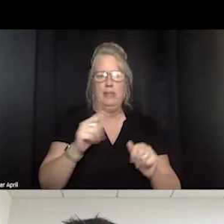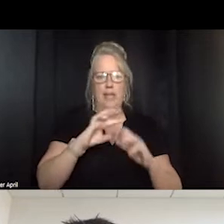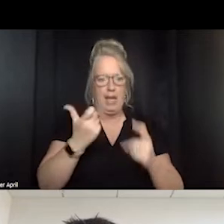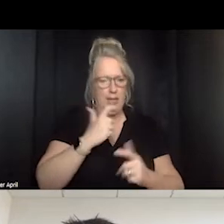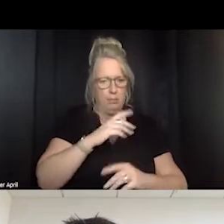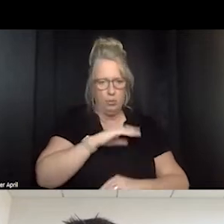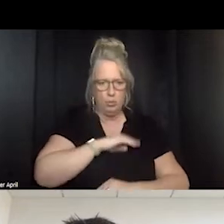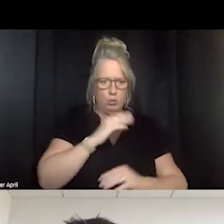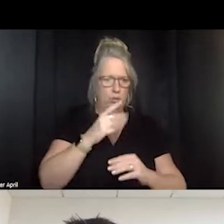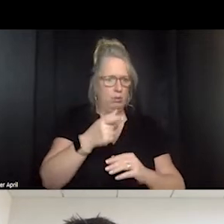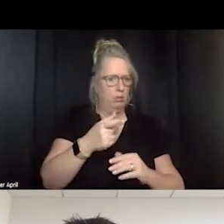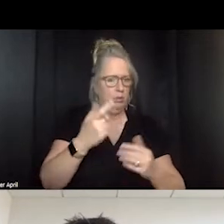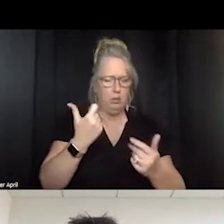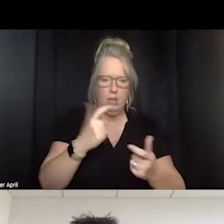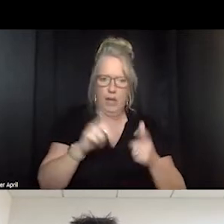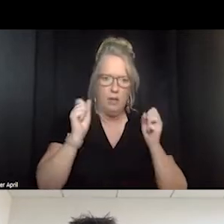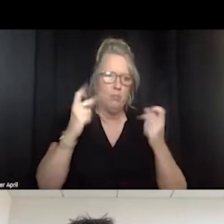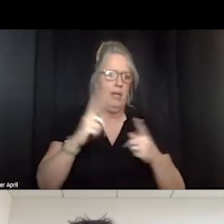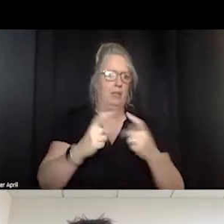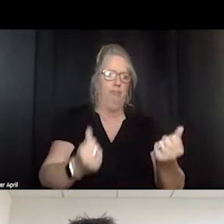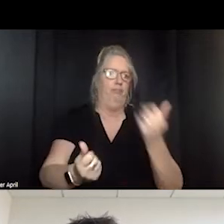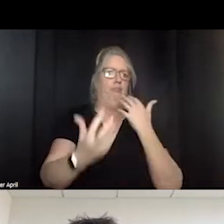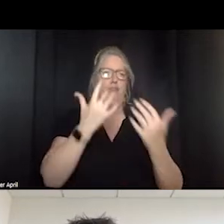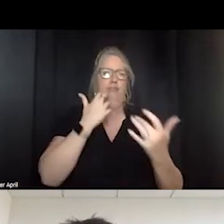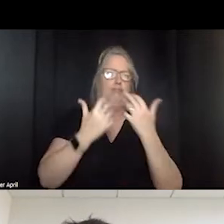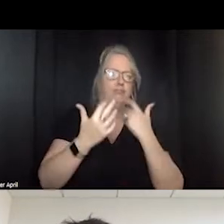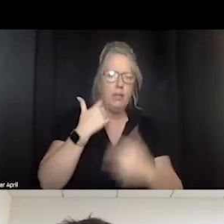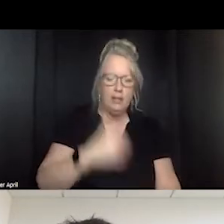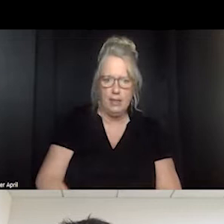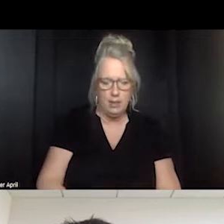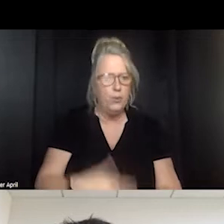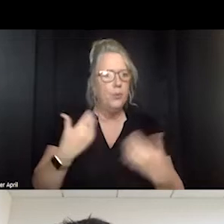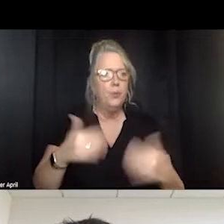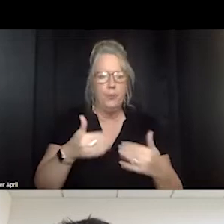HUGE WAVE COMING AT US. I WOULD SAY THIS WAS A CHALLENGE BEFORE THE PANDEMIC.